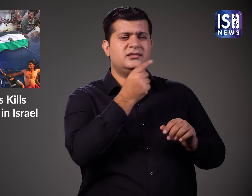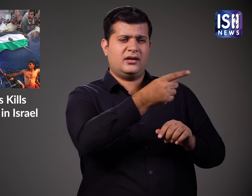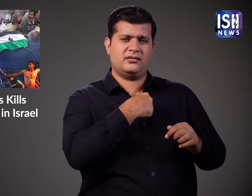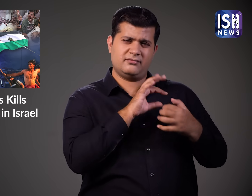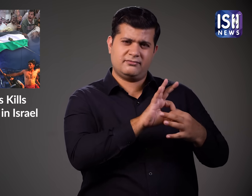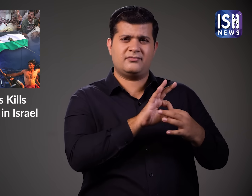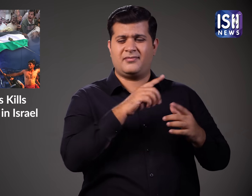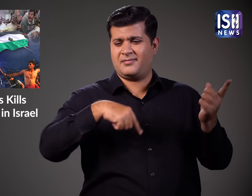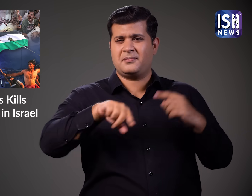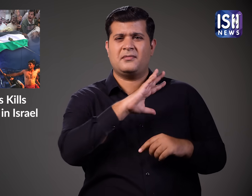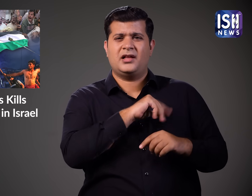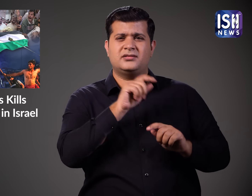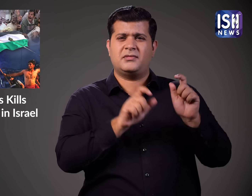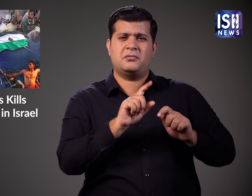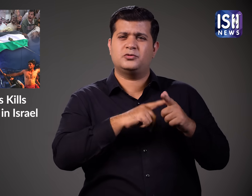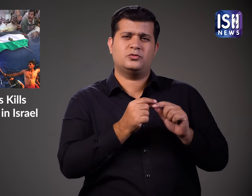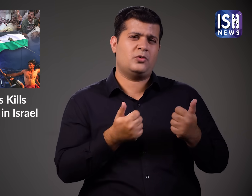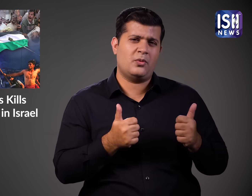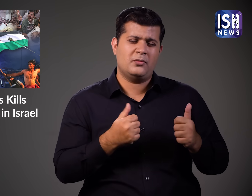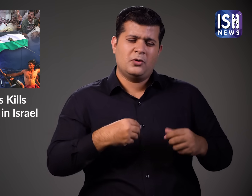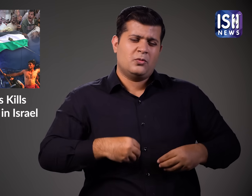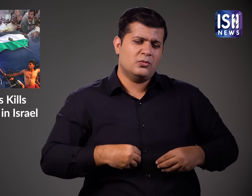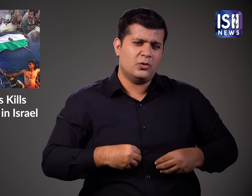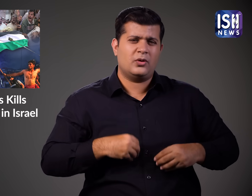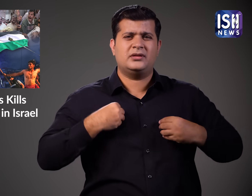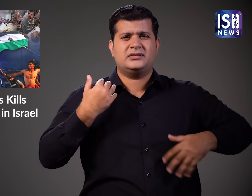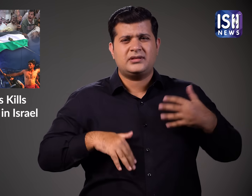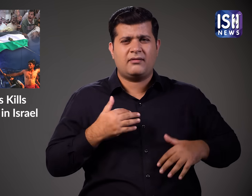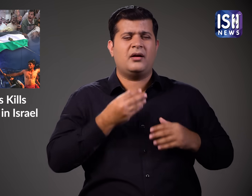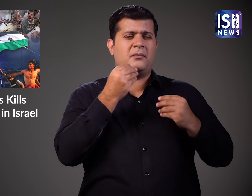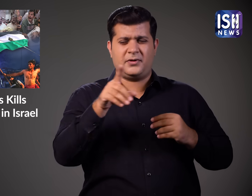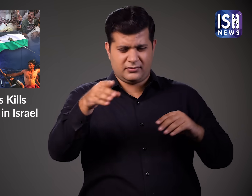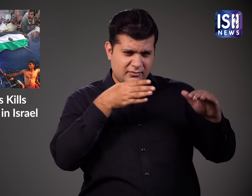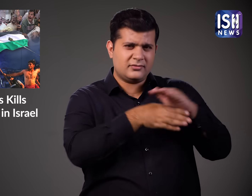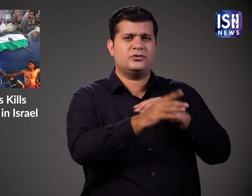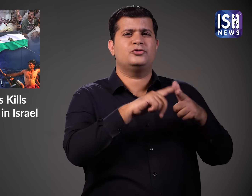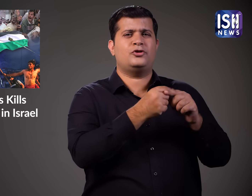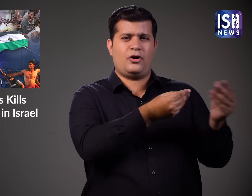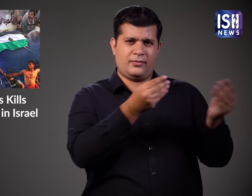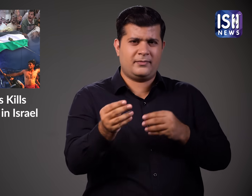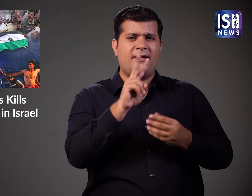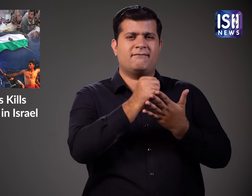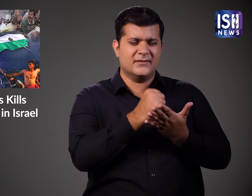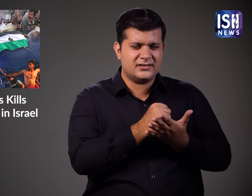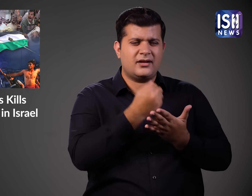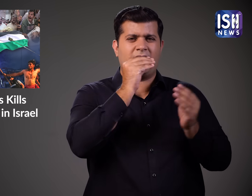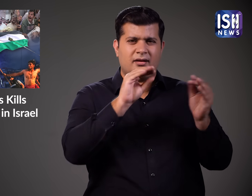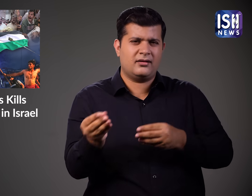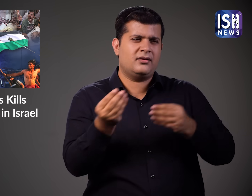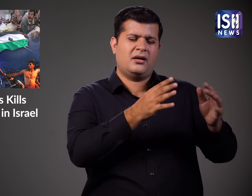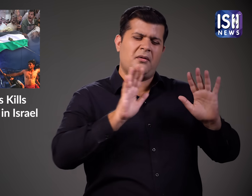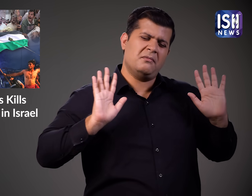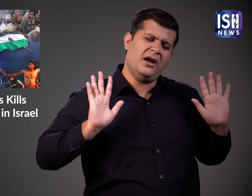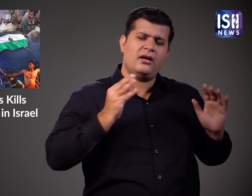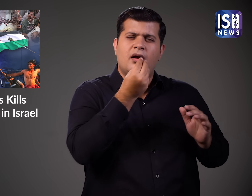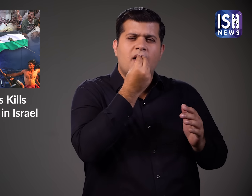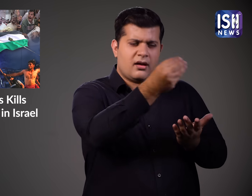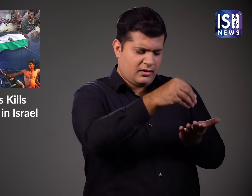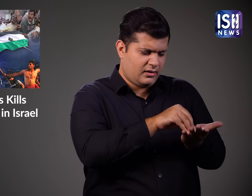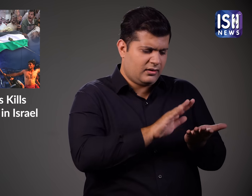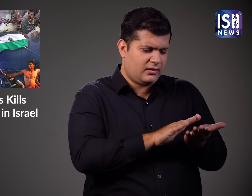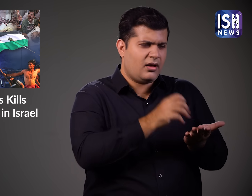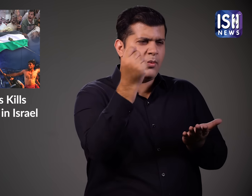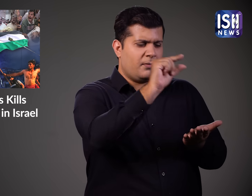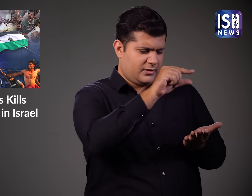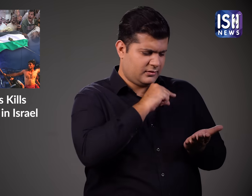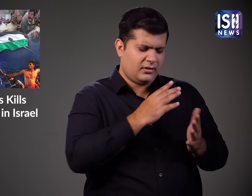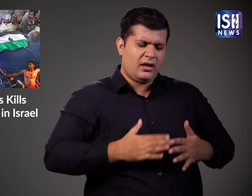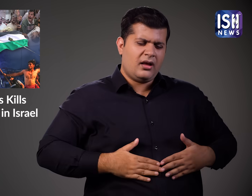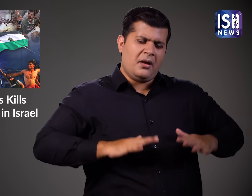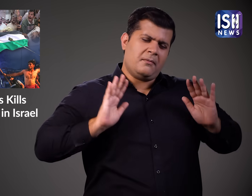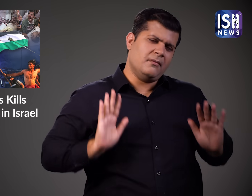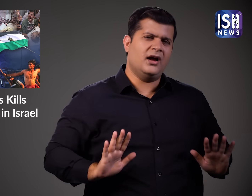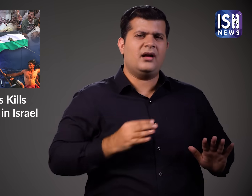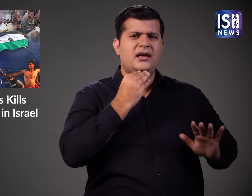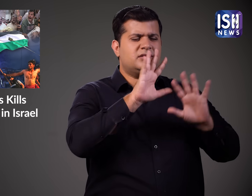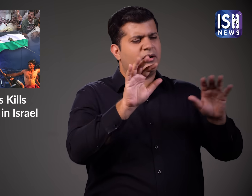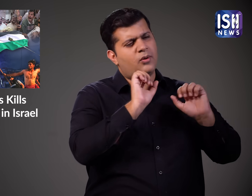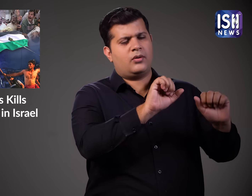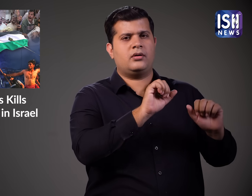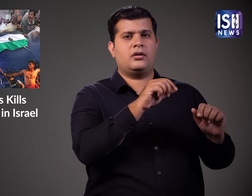and wanted Palestinians to get work permit that allowed them to enter Israel, where they can get higher salaries.